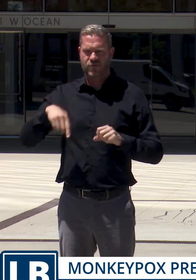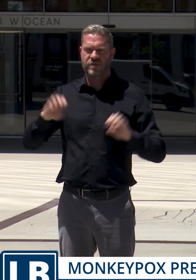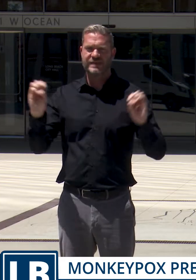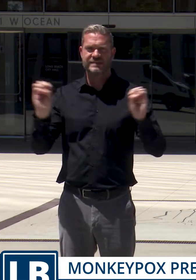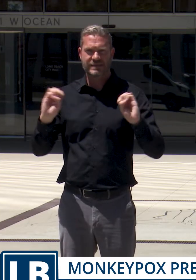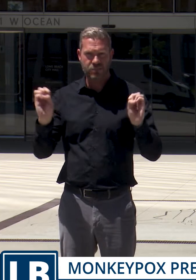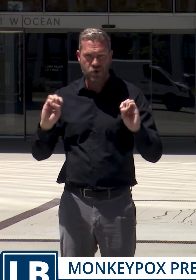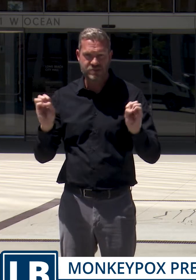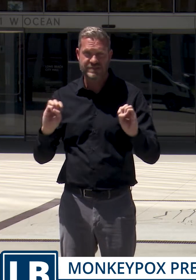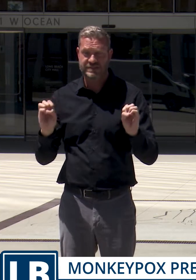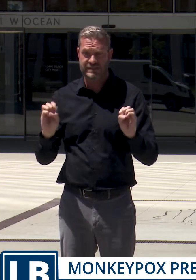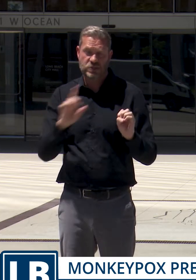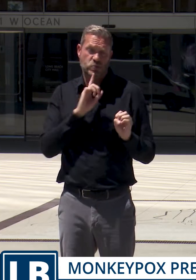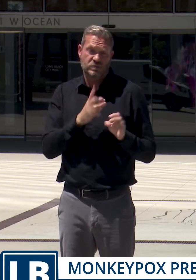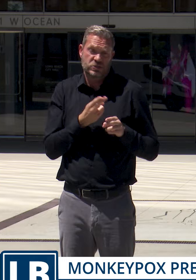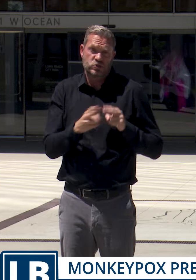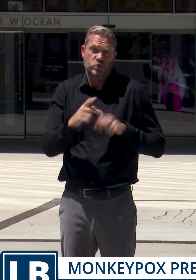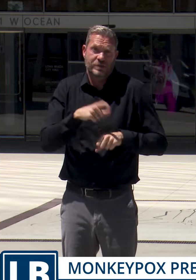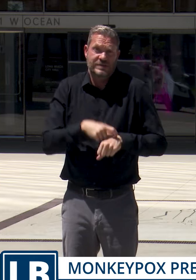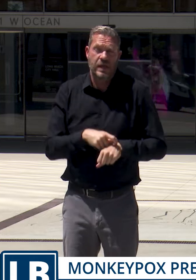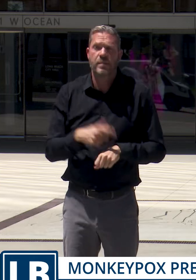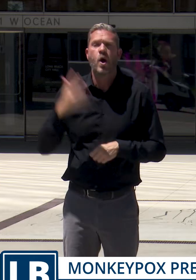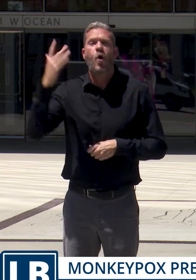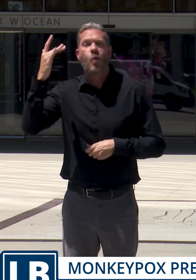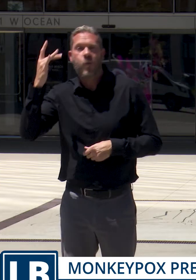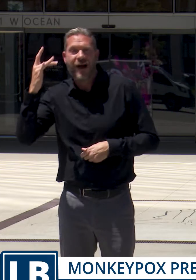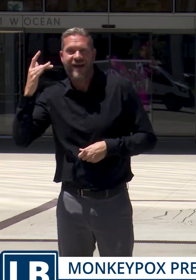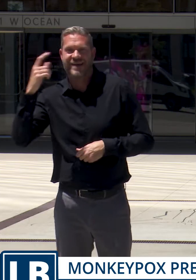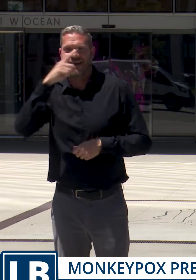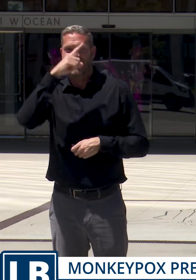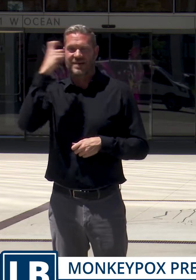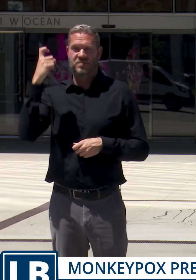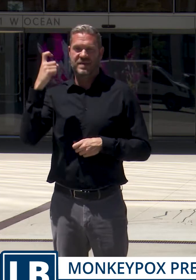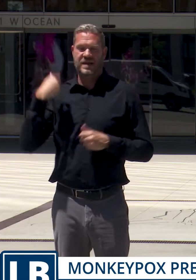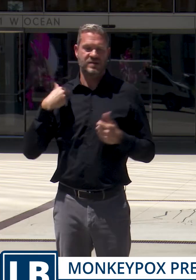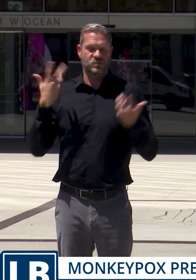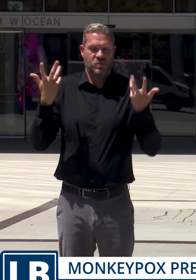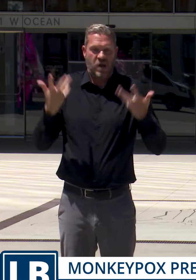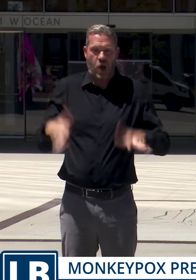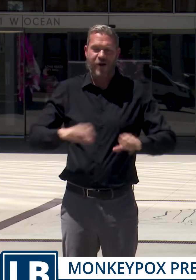time much of this is because of our learnings and our infrastructure built for the coveted response